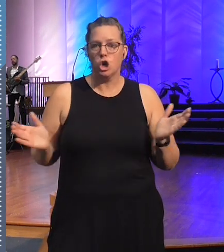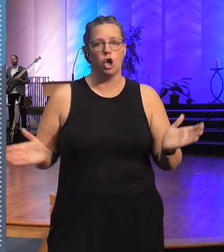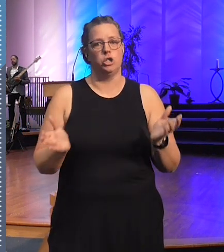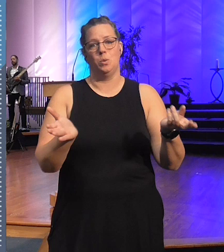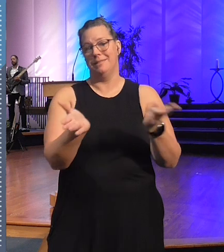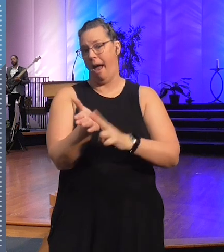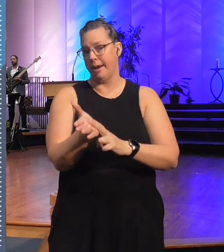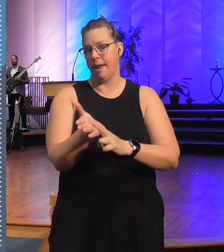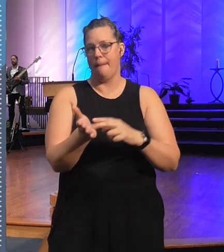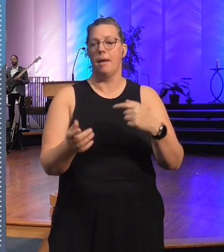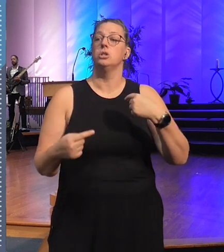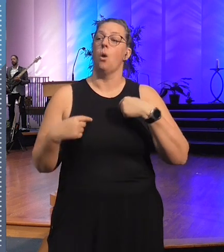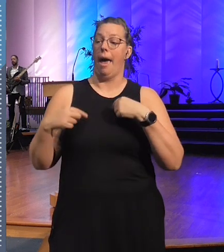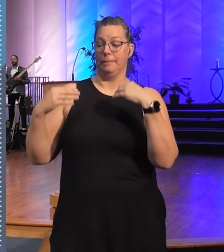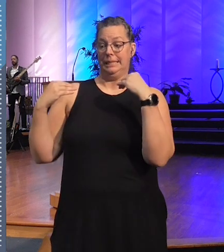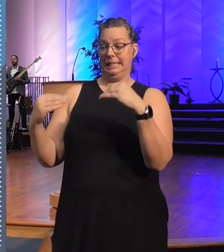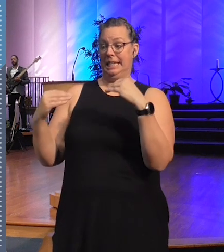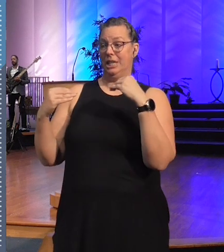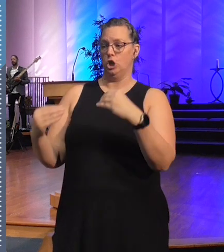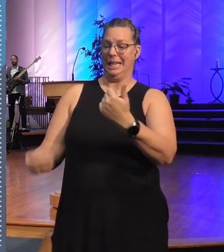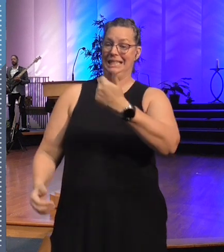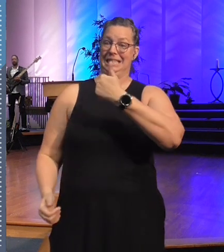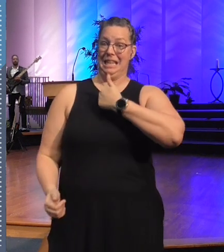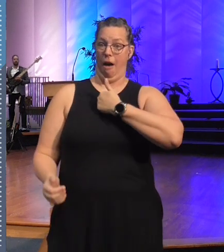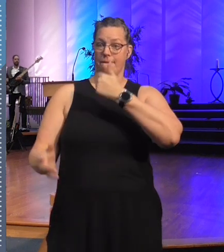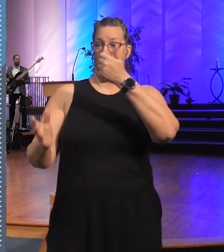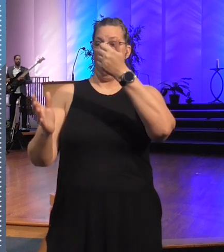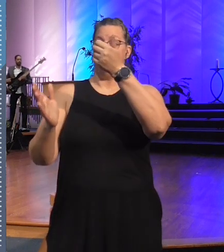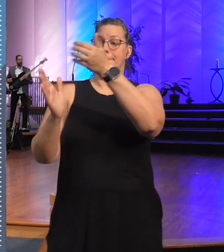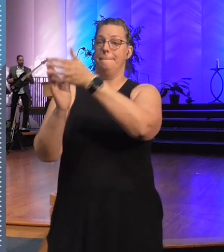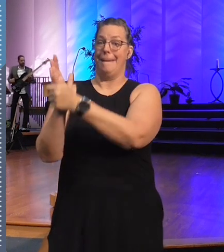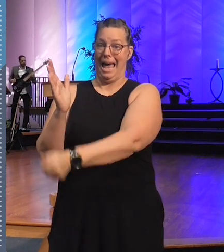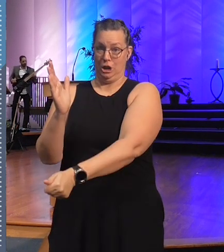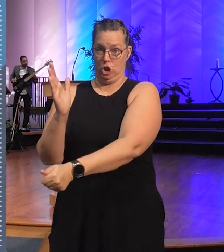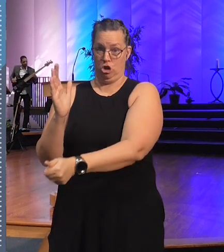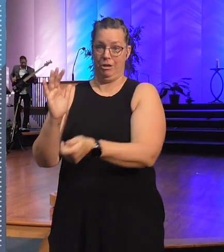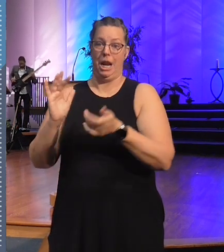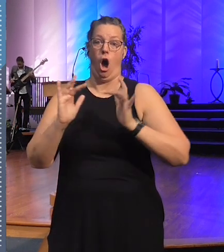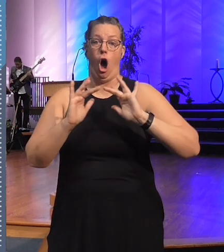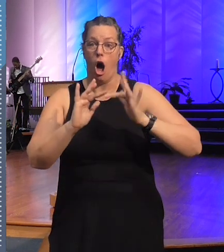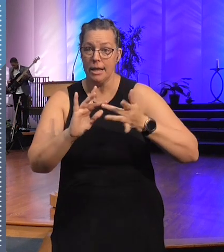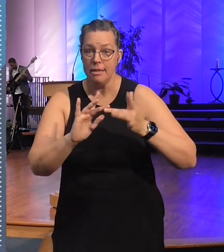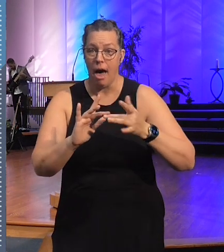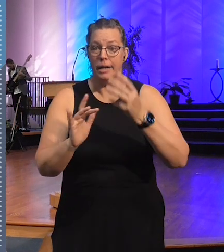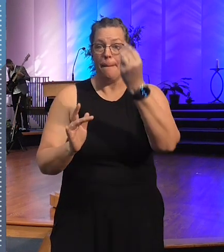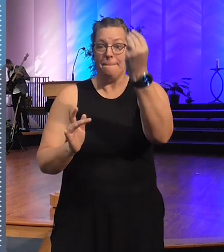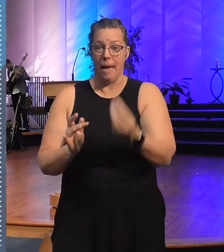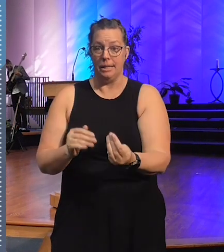going to be teaching uh self-mastery online on Monday nights and it's an opportunity to take